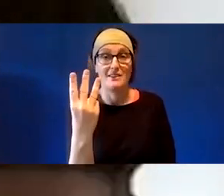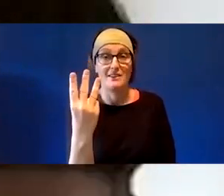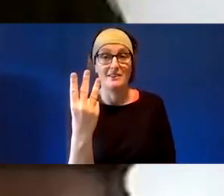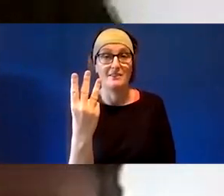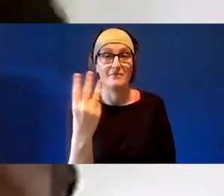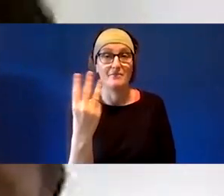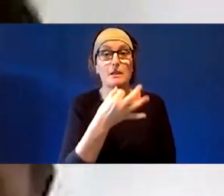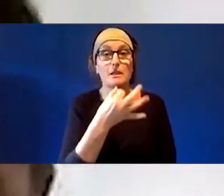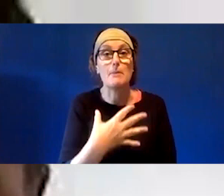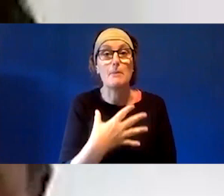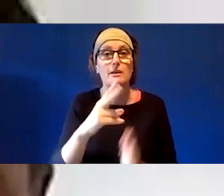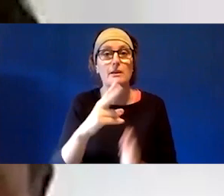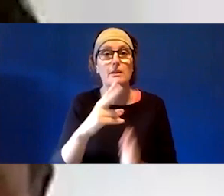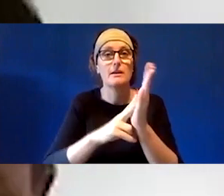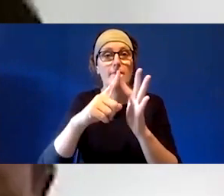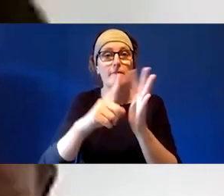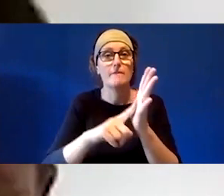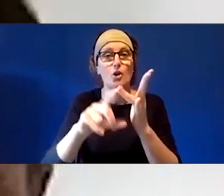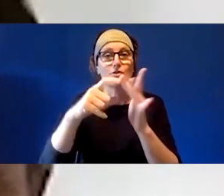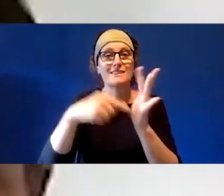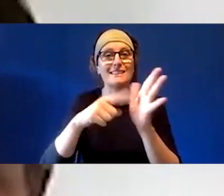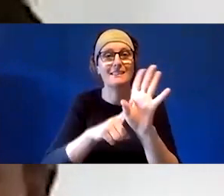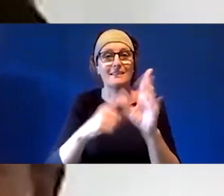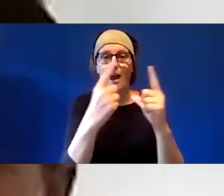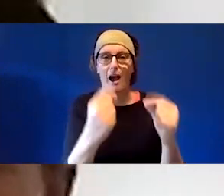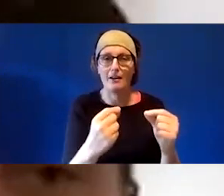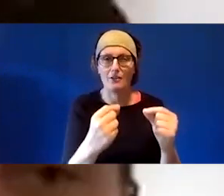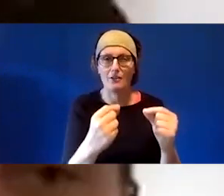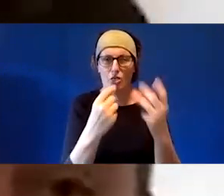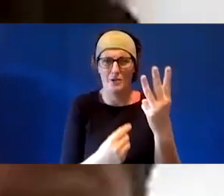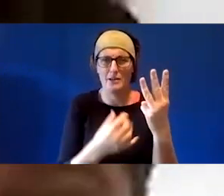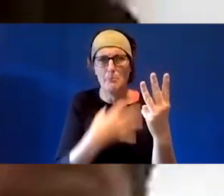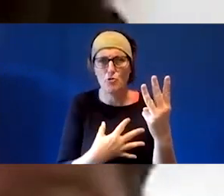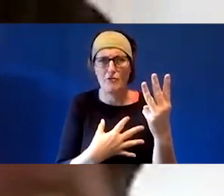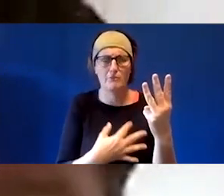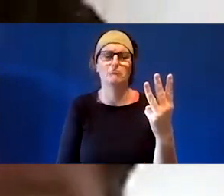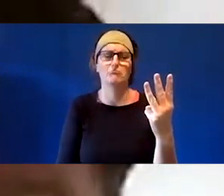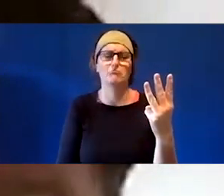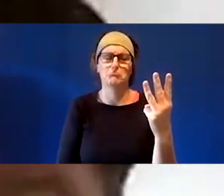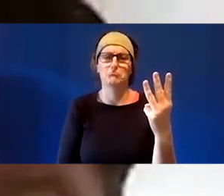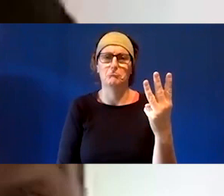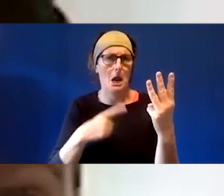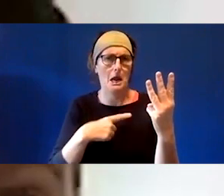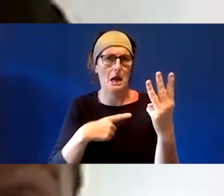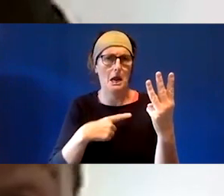Velocity cards. Plus then I had three Officeworks rechargeable